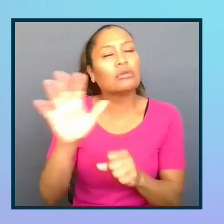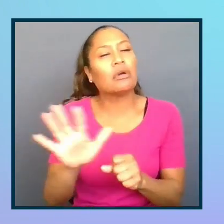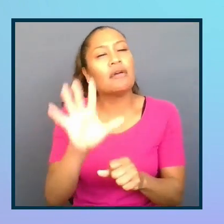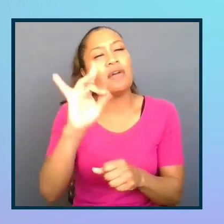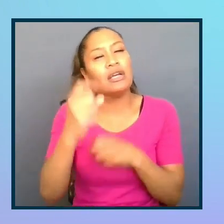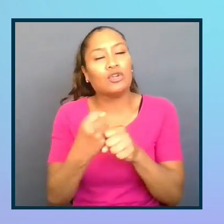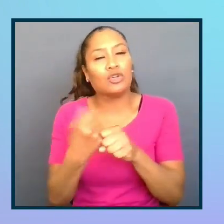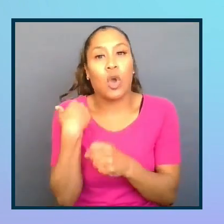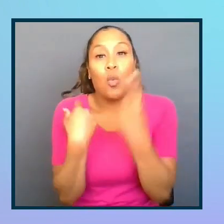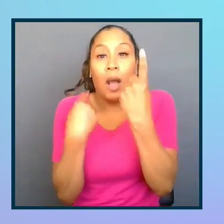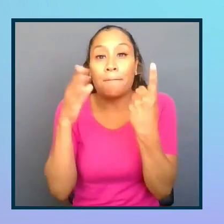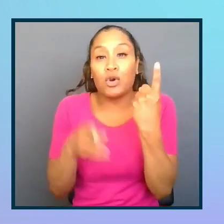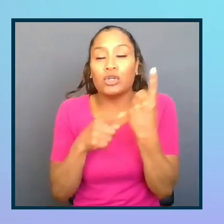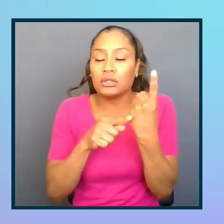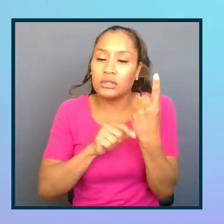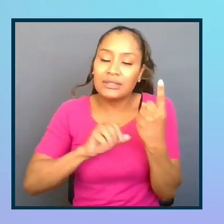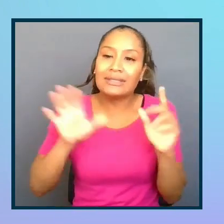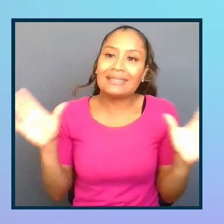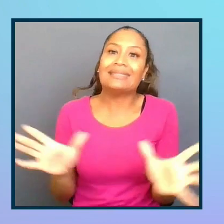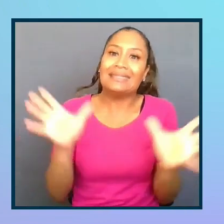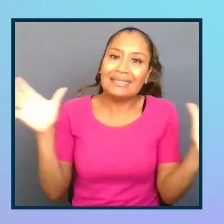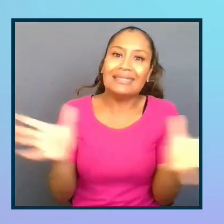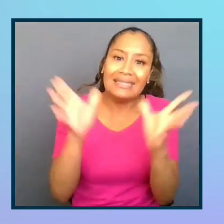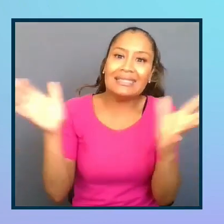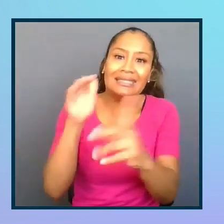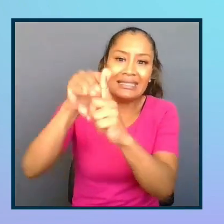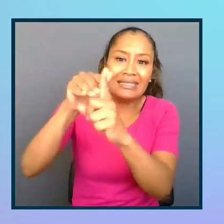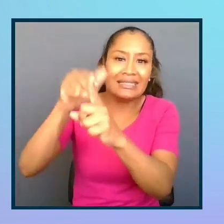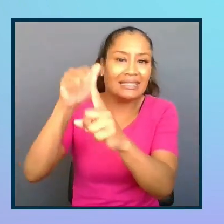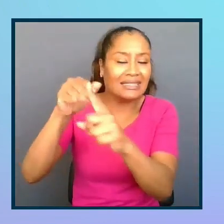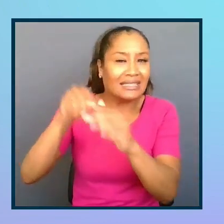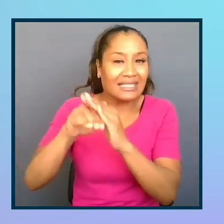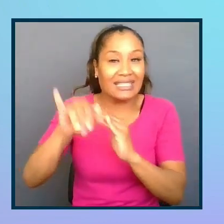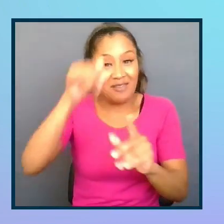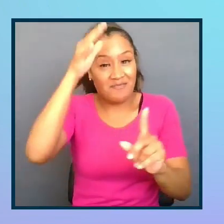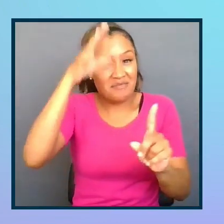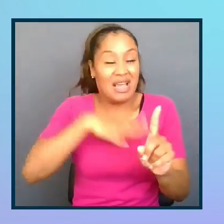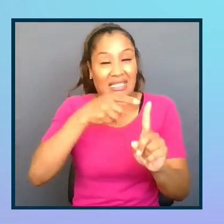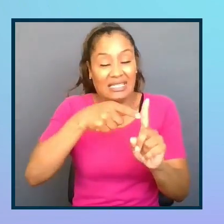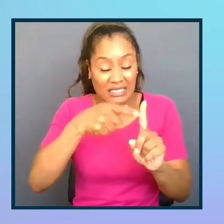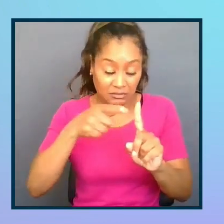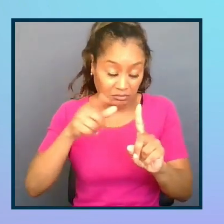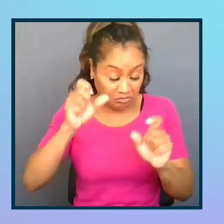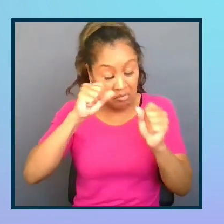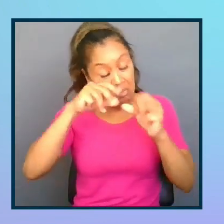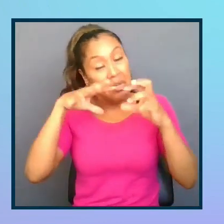who was pushing for accessibility and he did an amazing job just pushing for awareness